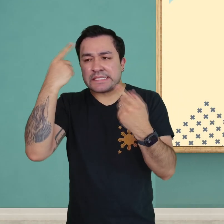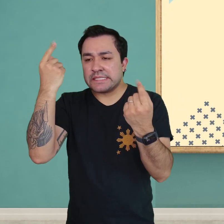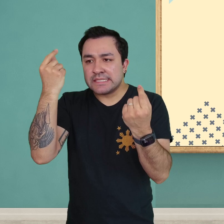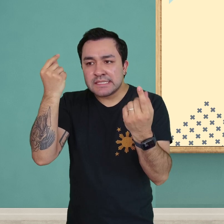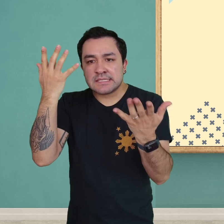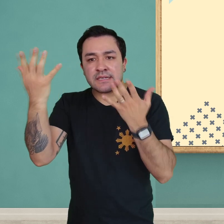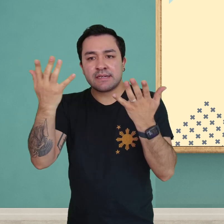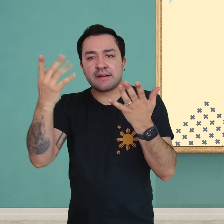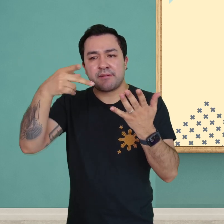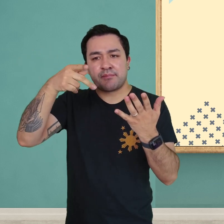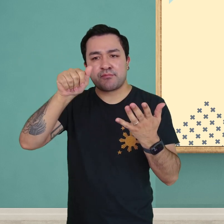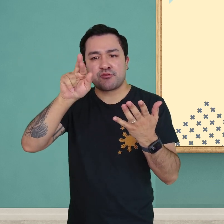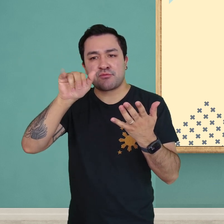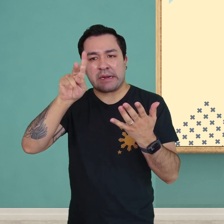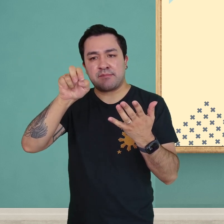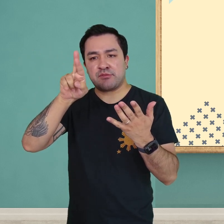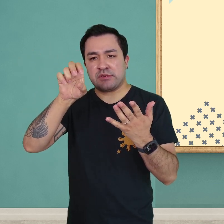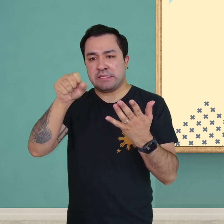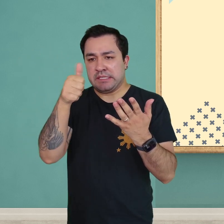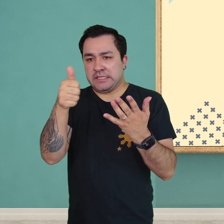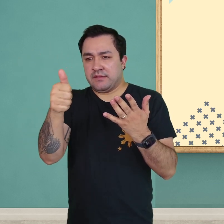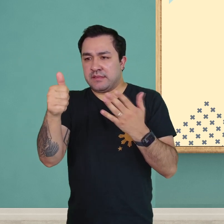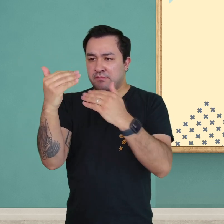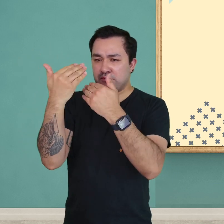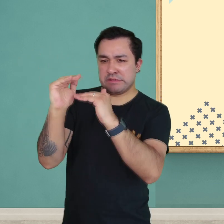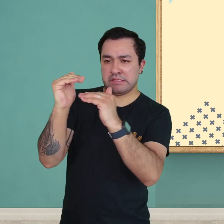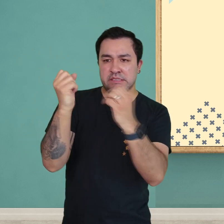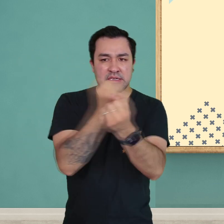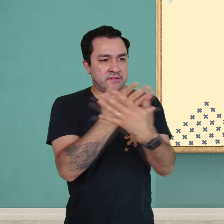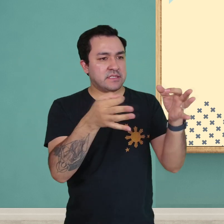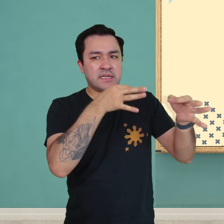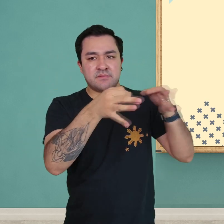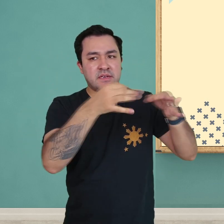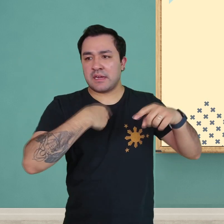you probably encountered a few challenges. As stated in the previous video,